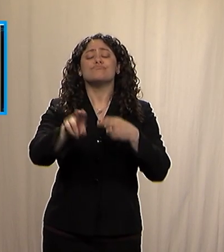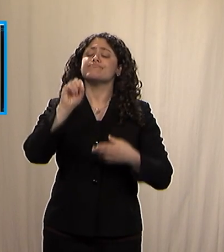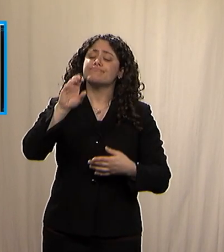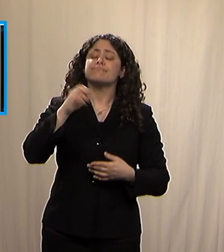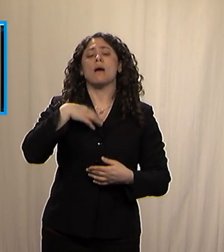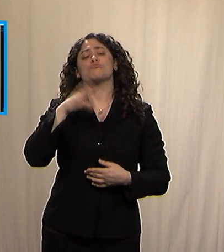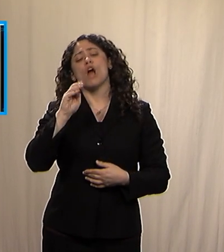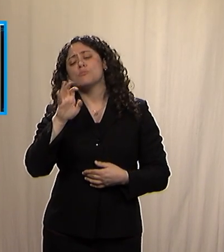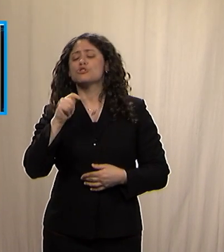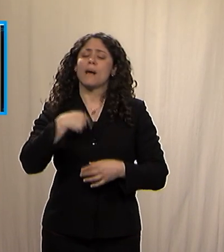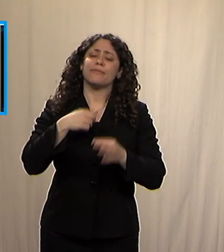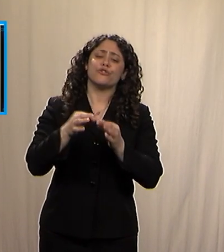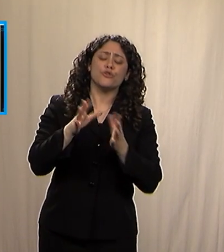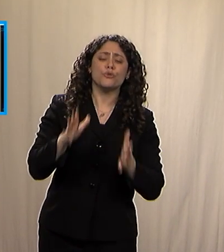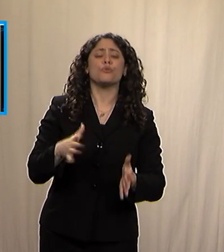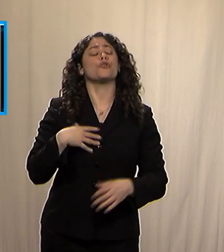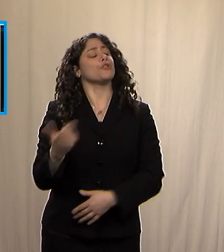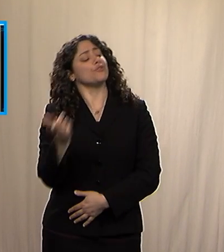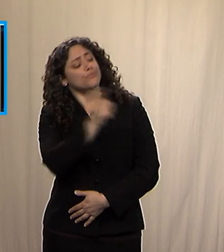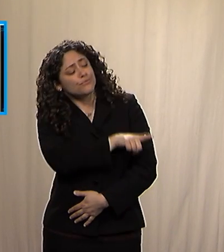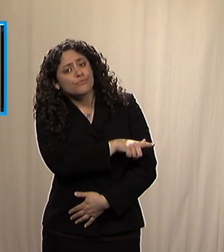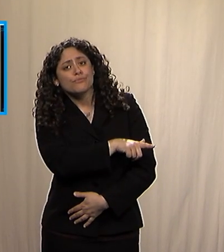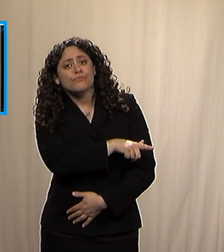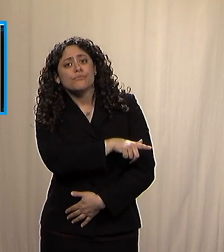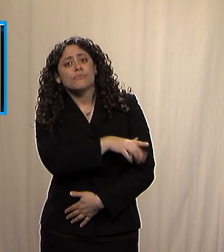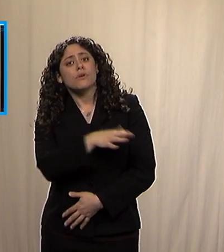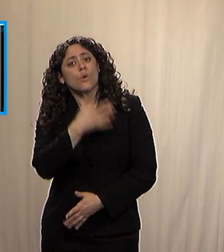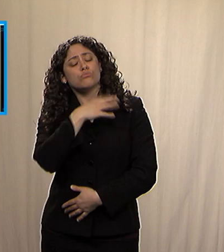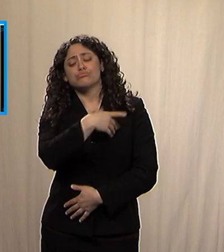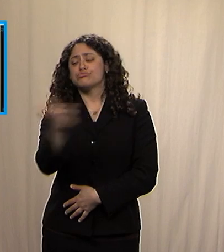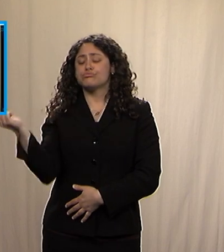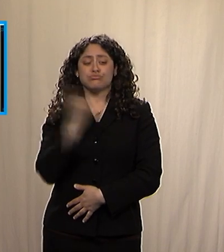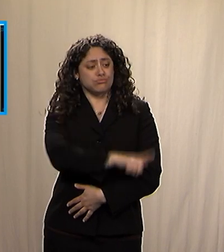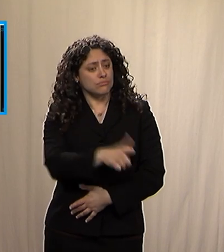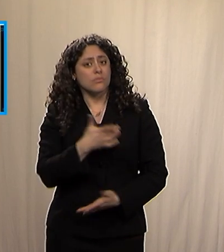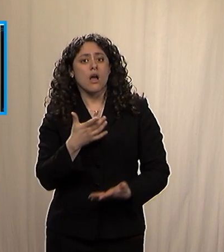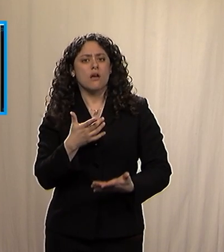I'm the interpreter and move on, no one is going